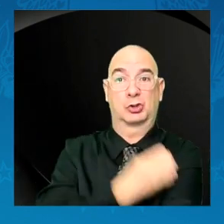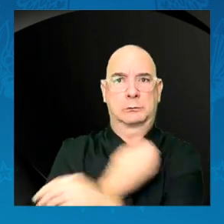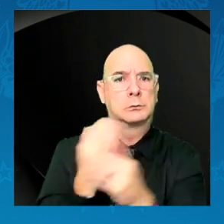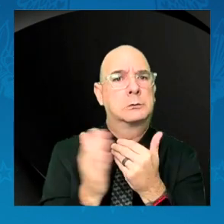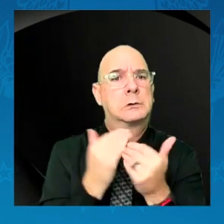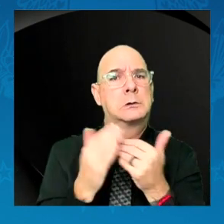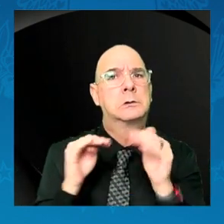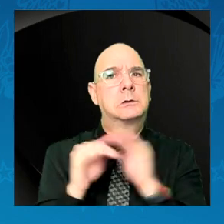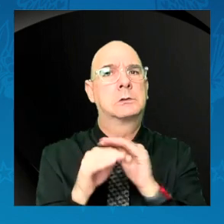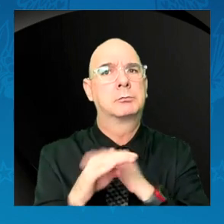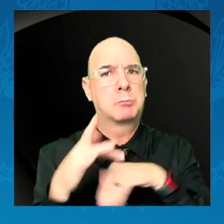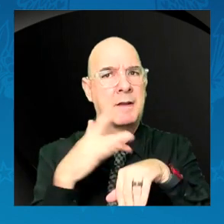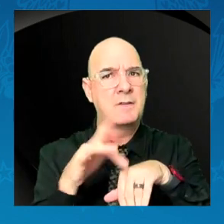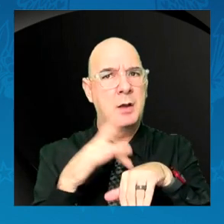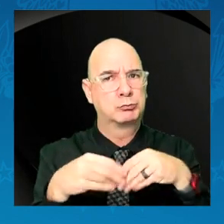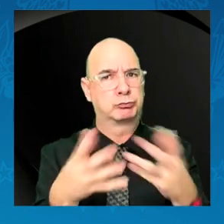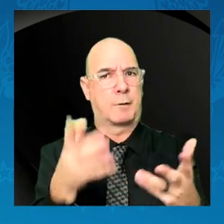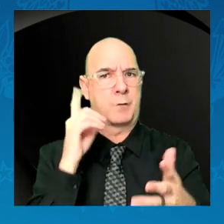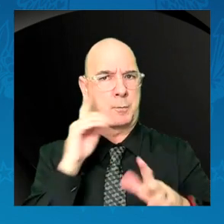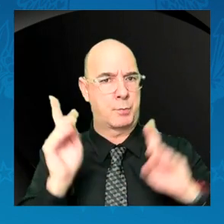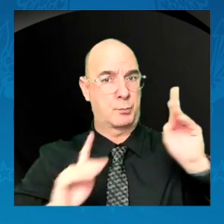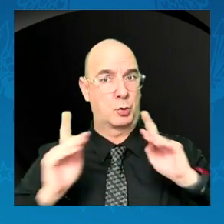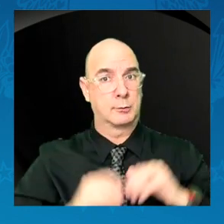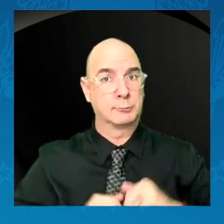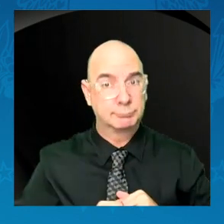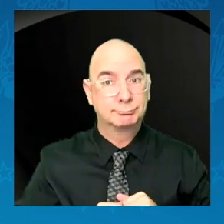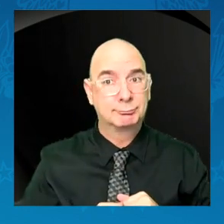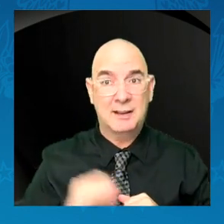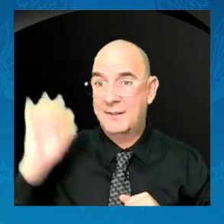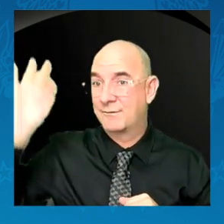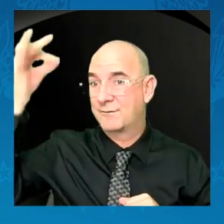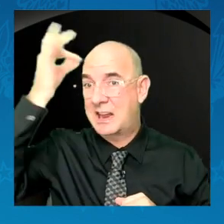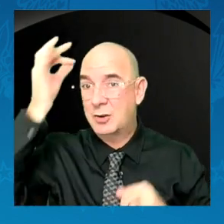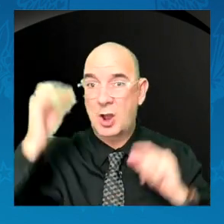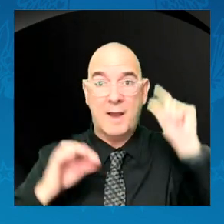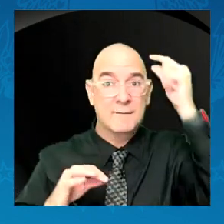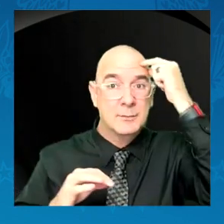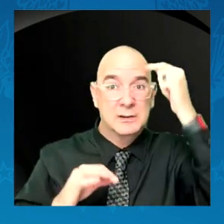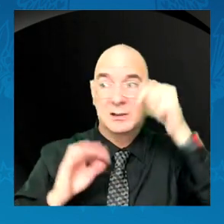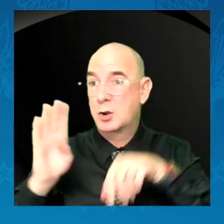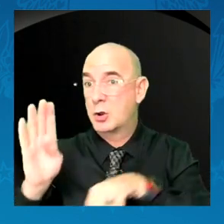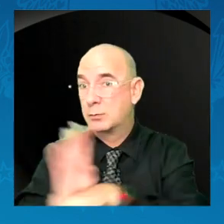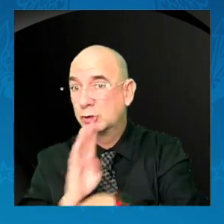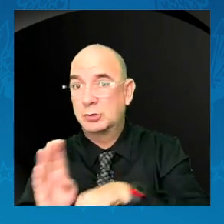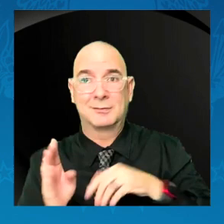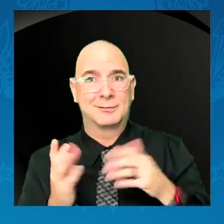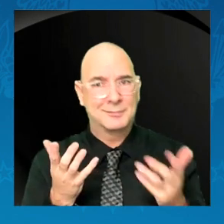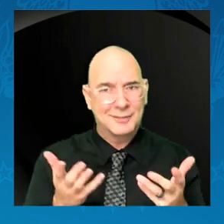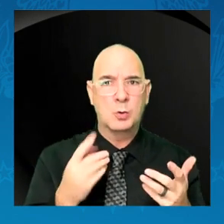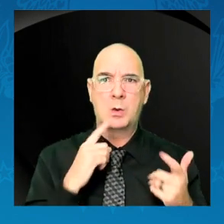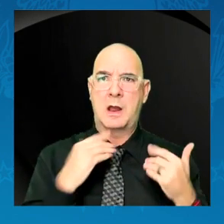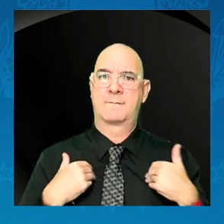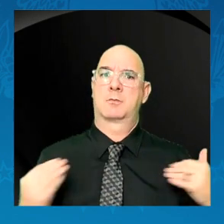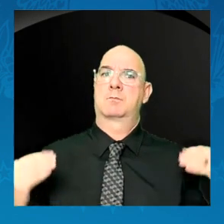from the federal government and commercial industries, we have more data than ever before about the climate crisis.